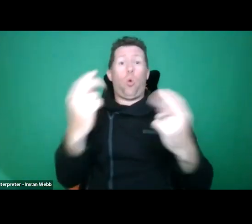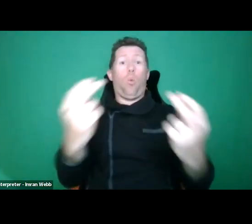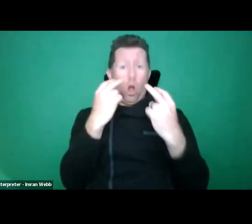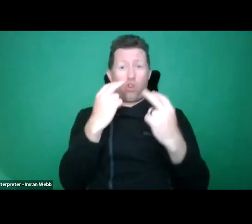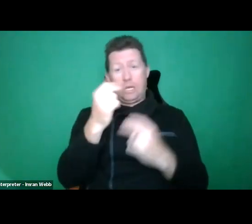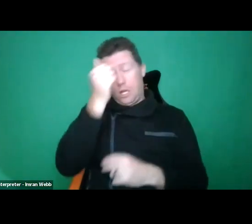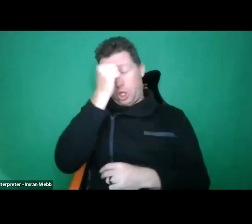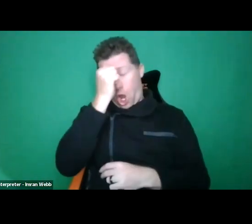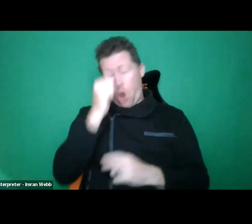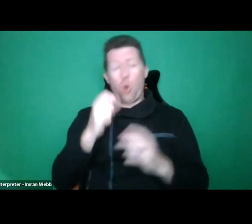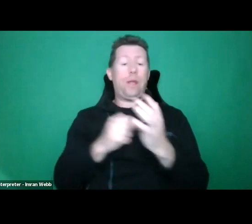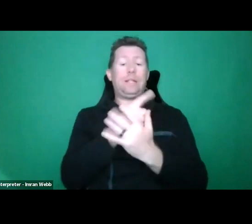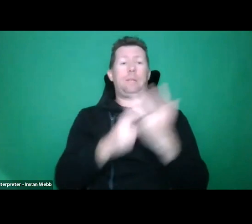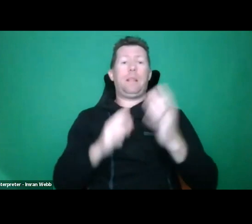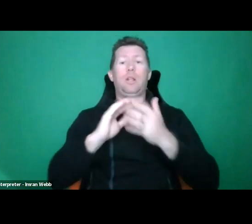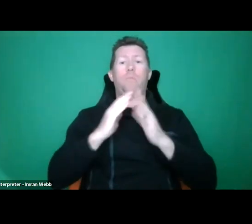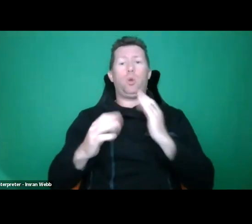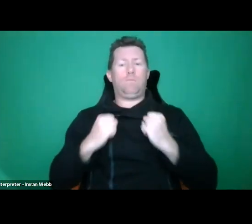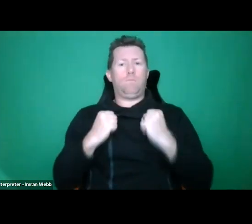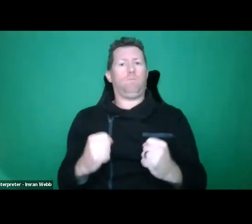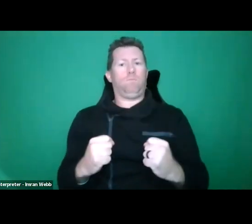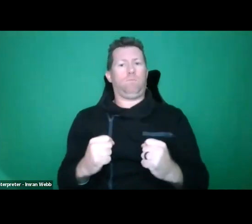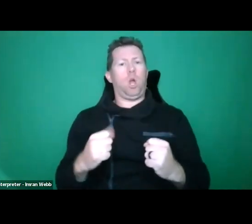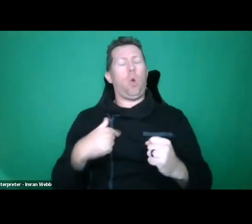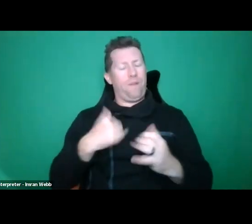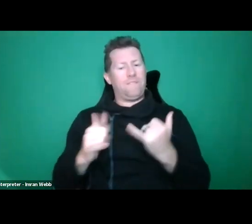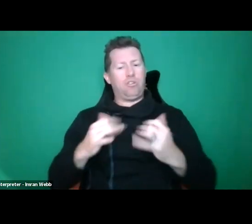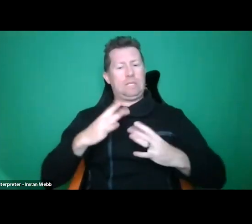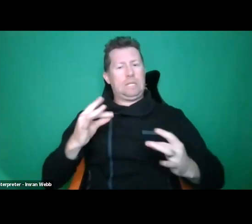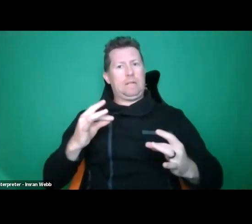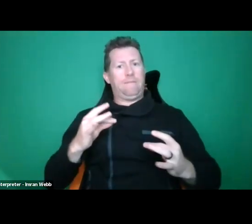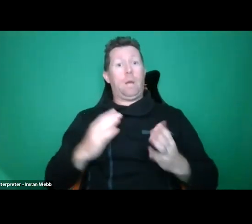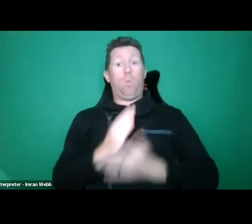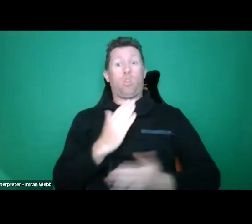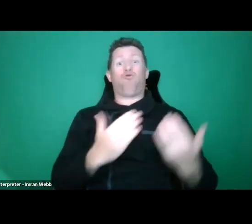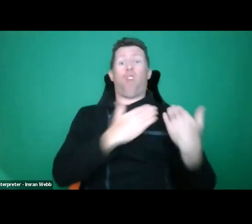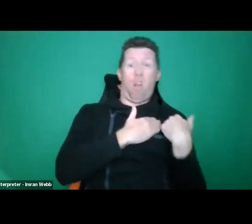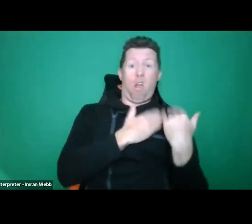the disability community is particularly sensitive to these concerns due to their reliance on government services and programs